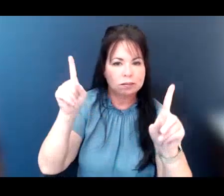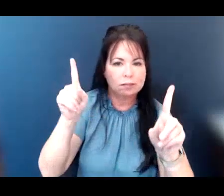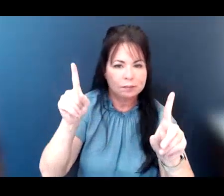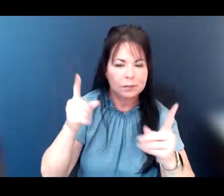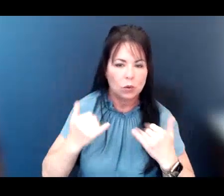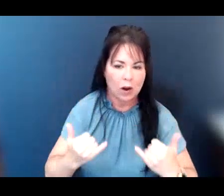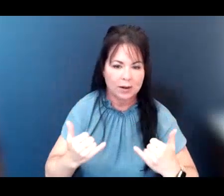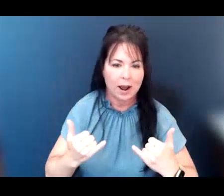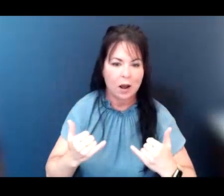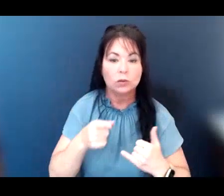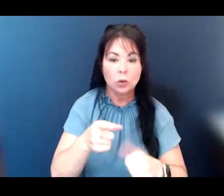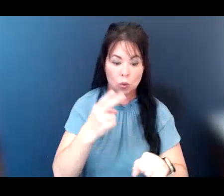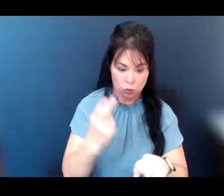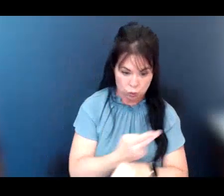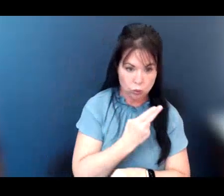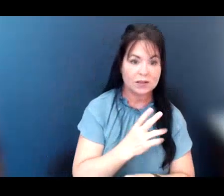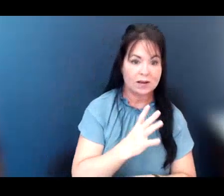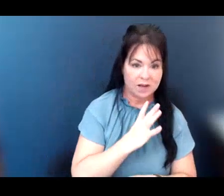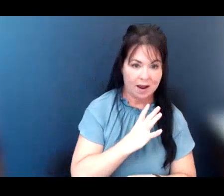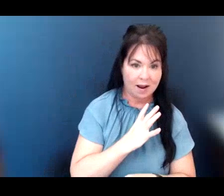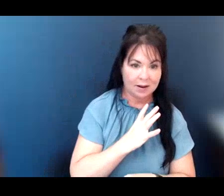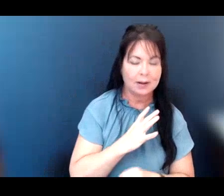And in cases where you don't have the ability to verify,